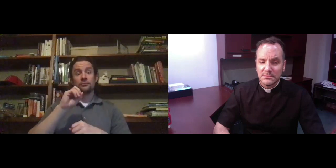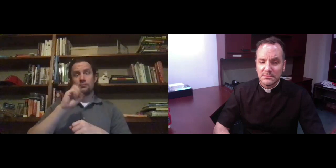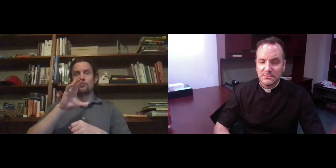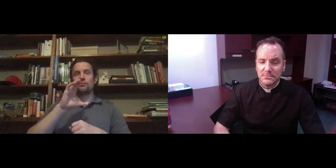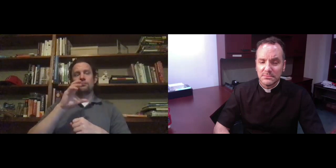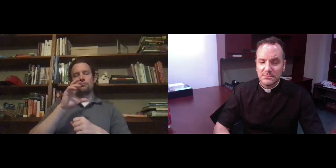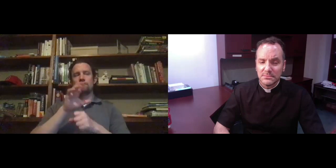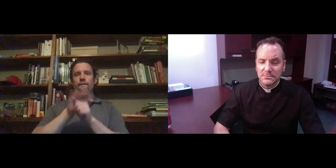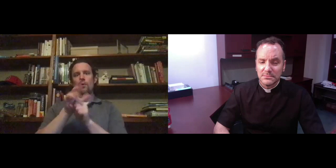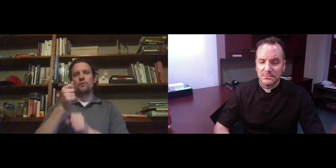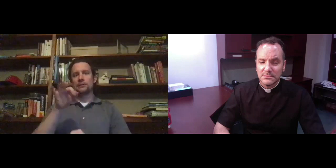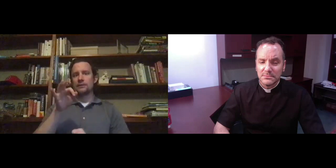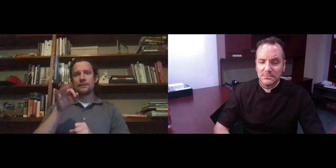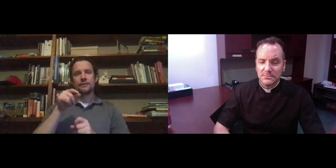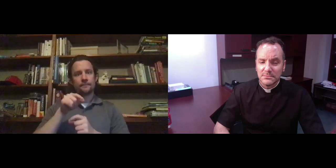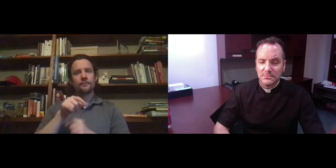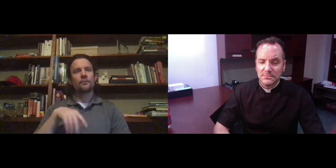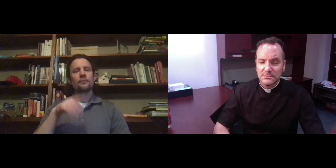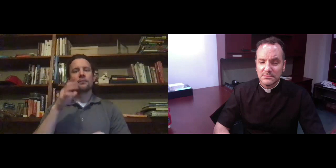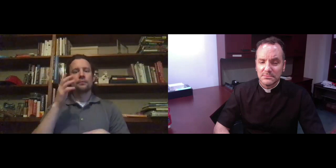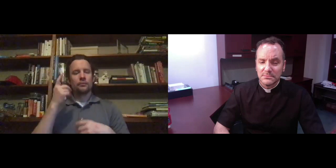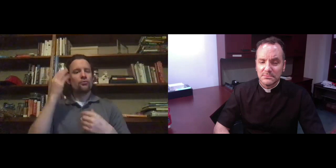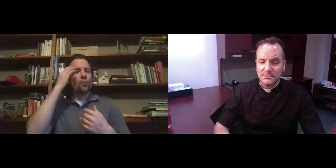And it's the same thing now with the whole Coronavirus pandemic.